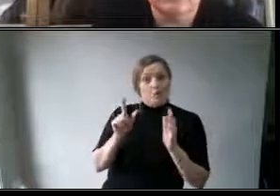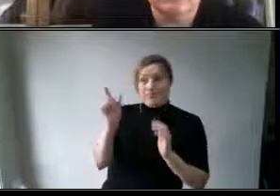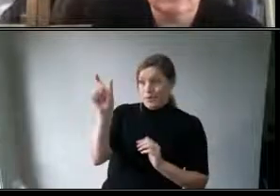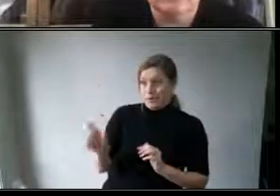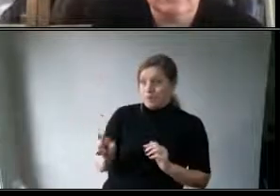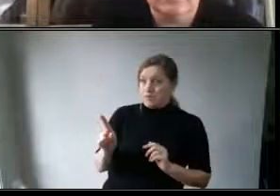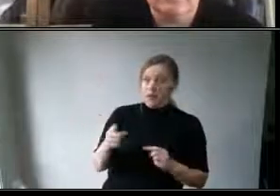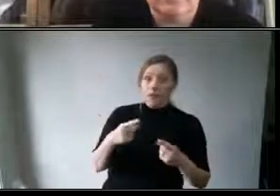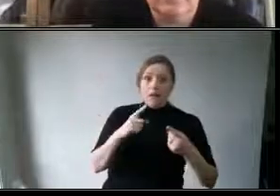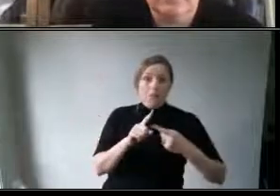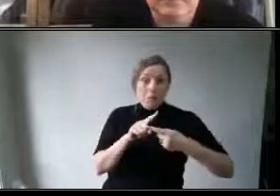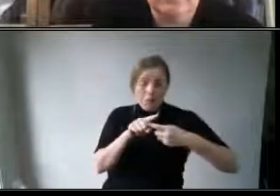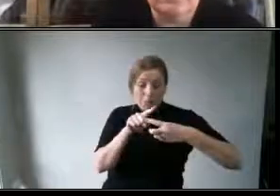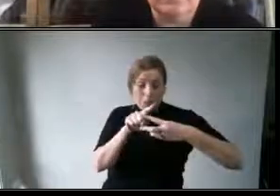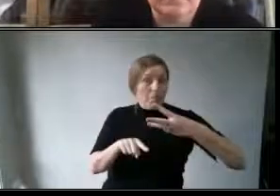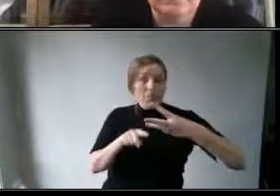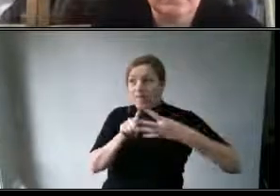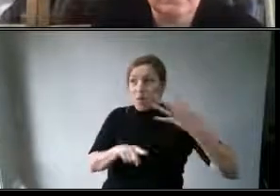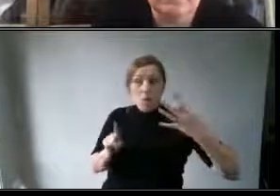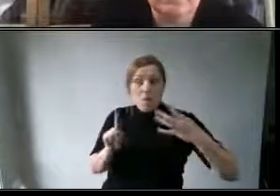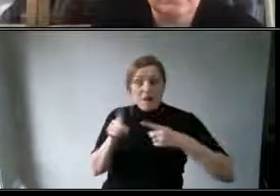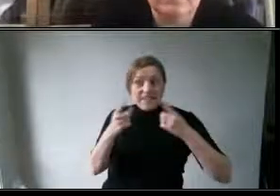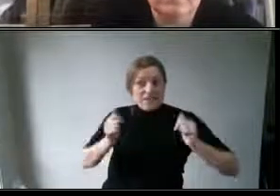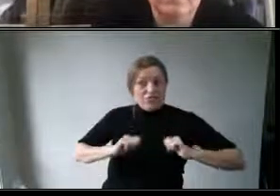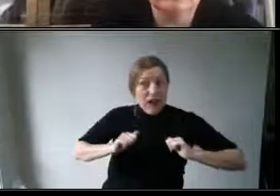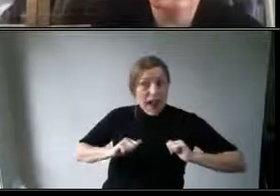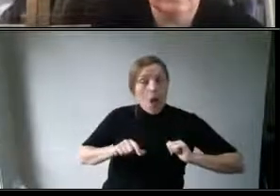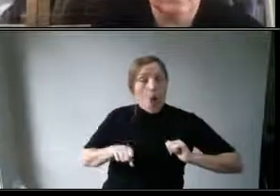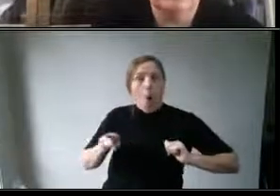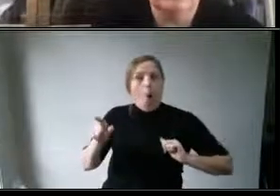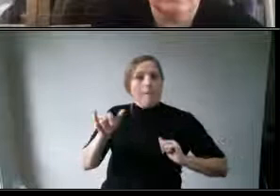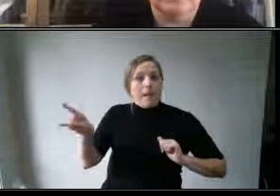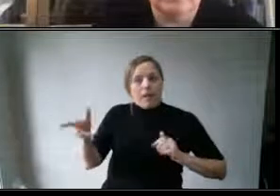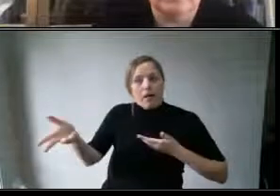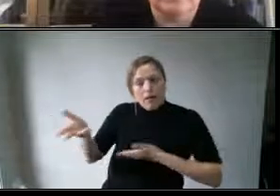you haven't thought about so i think just being very open to their input and and making sure that